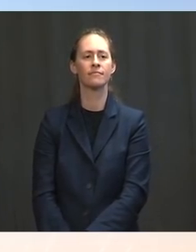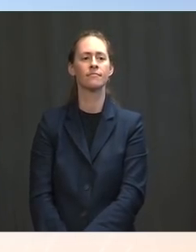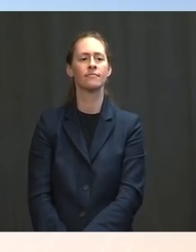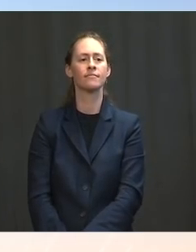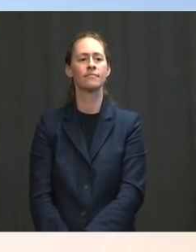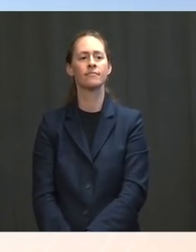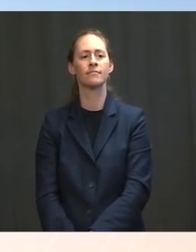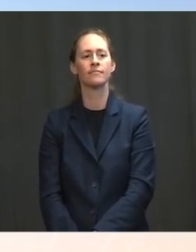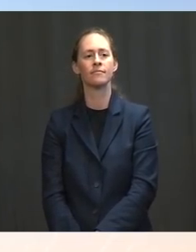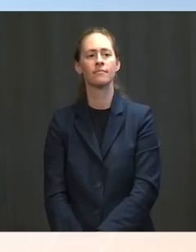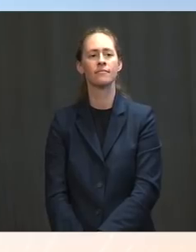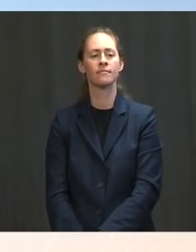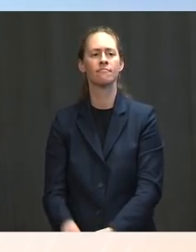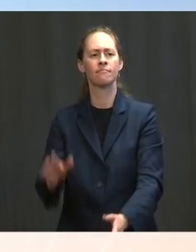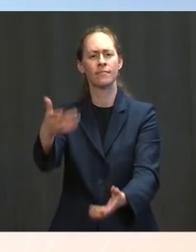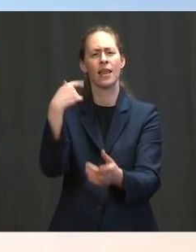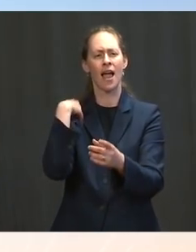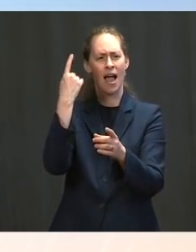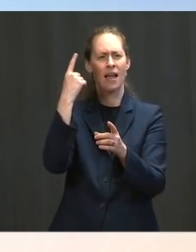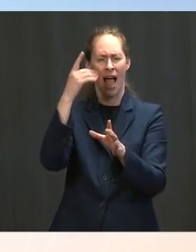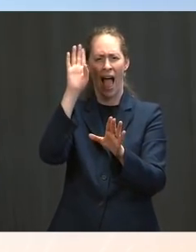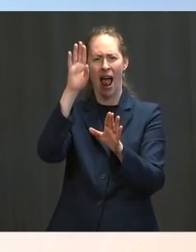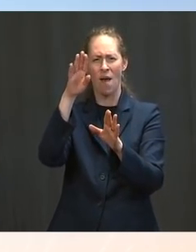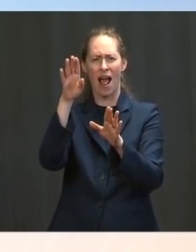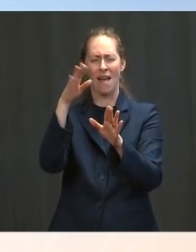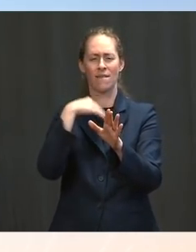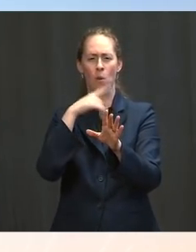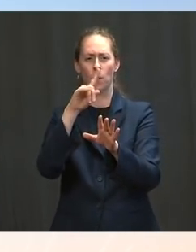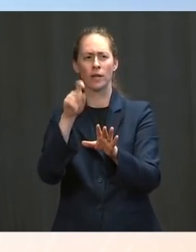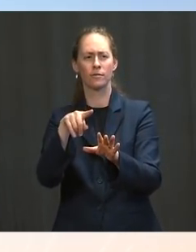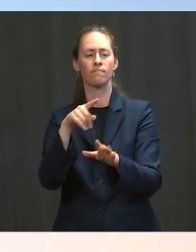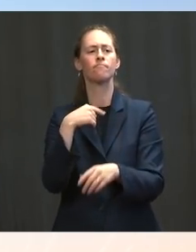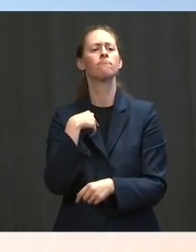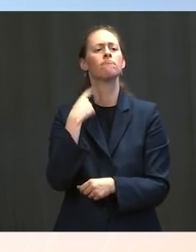Ms. Psaki: That's okay. Go ahead. The Press: Does the President believe that his strategy